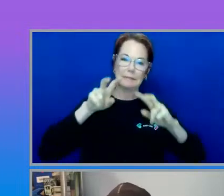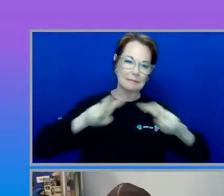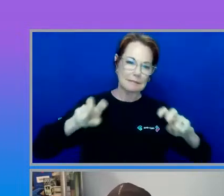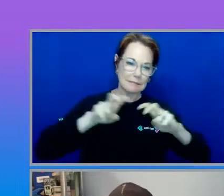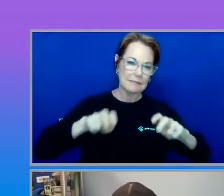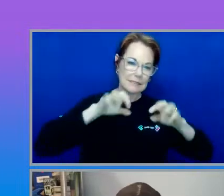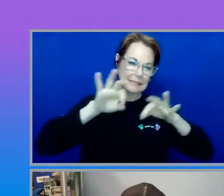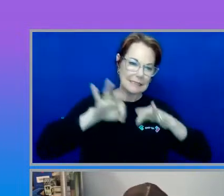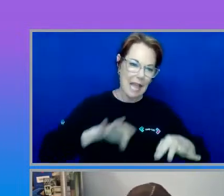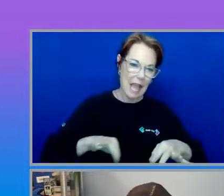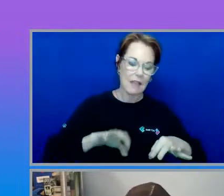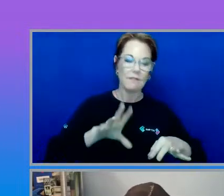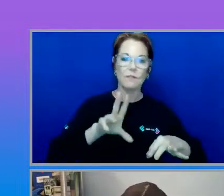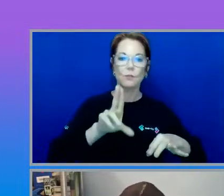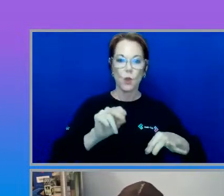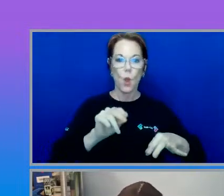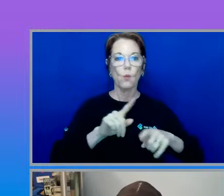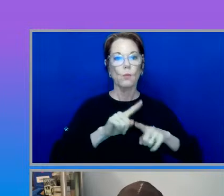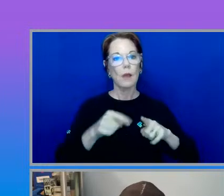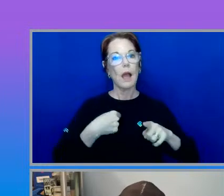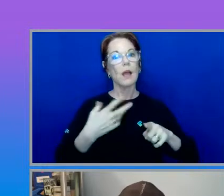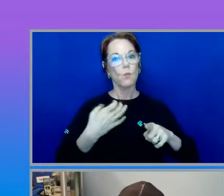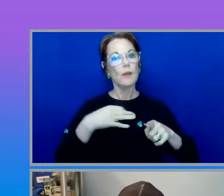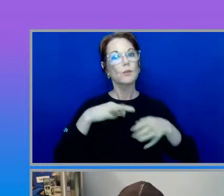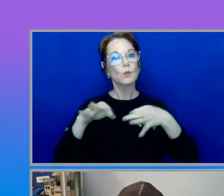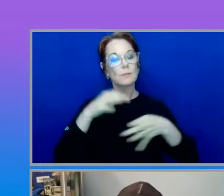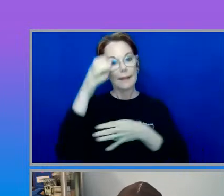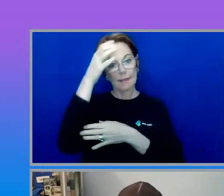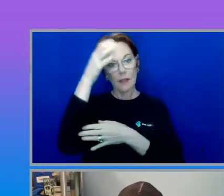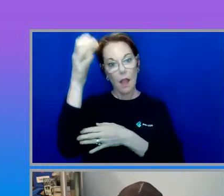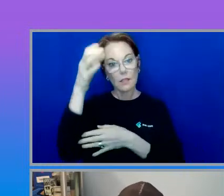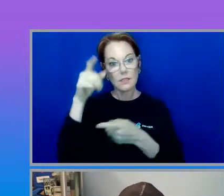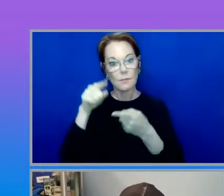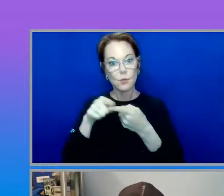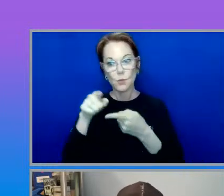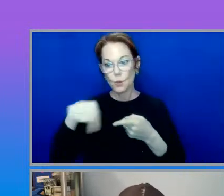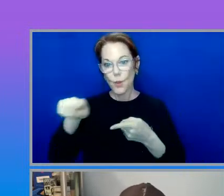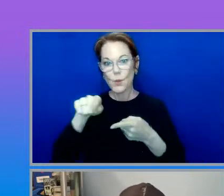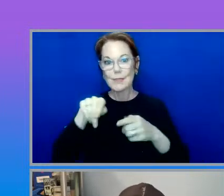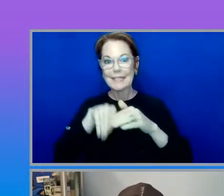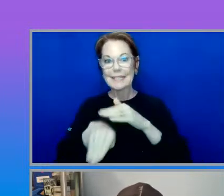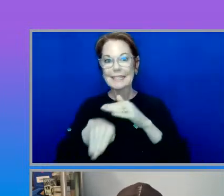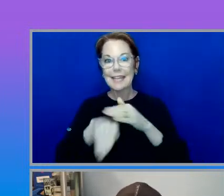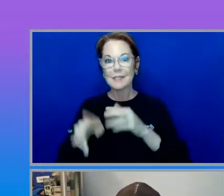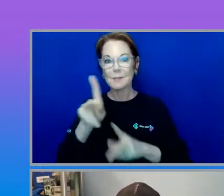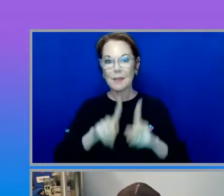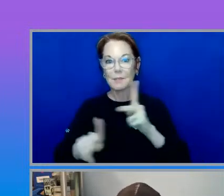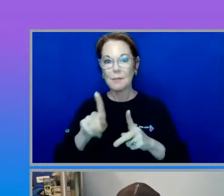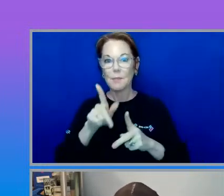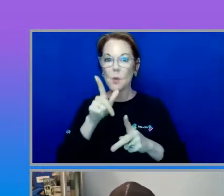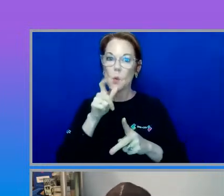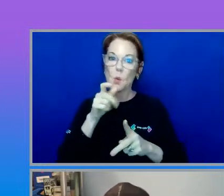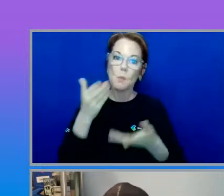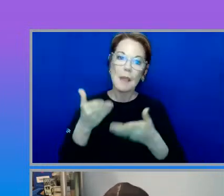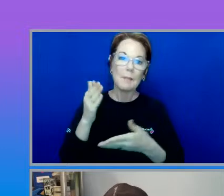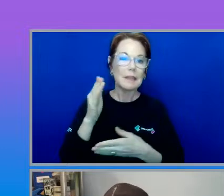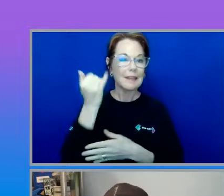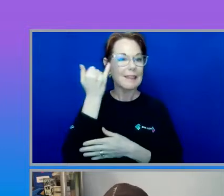to take a minute to explain the concept to accessibility folks